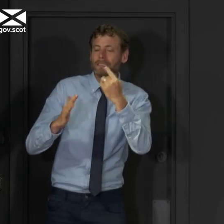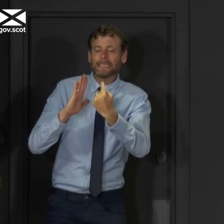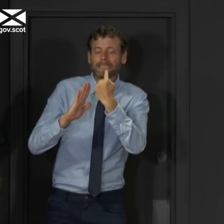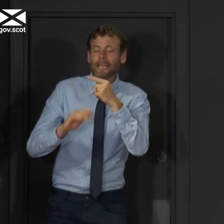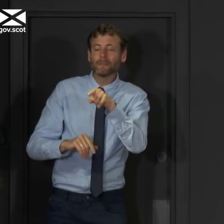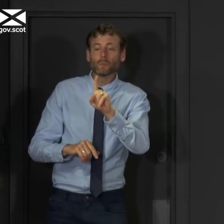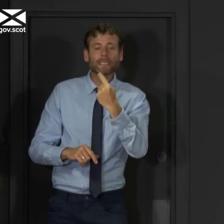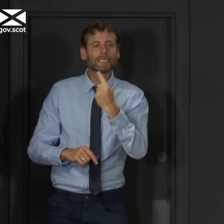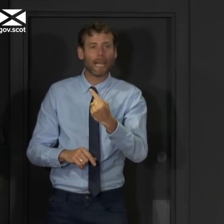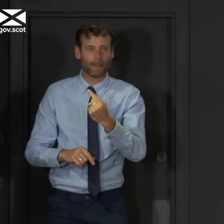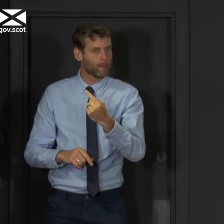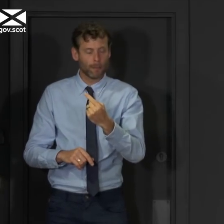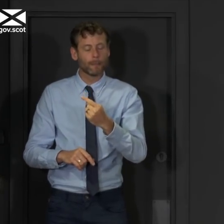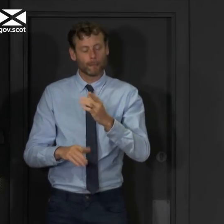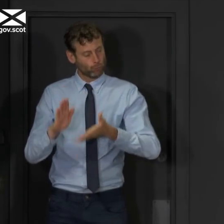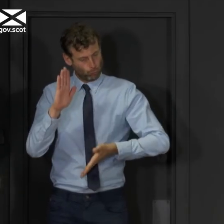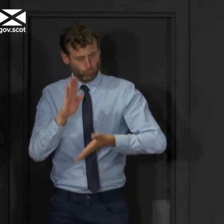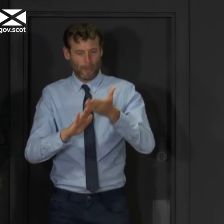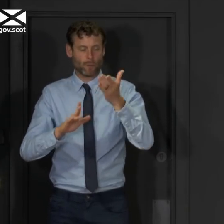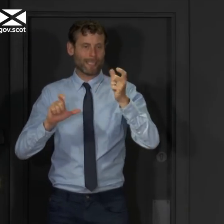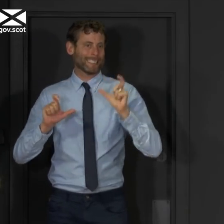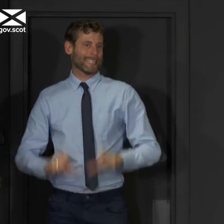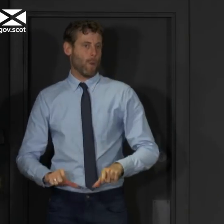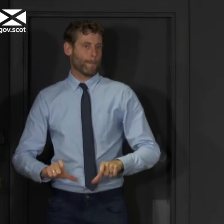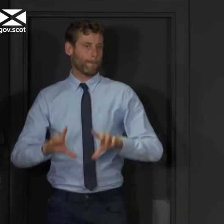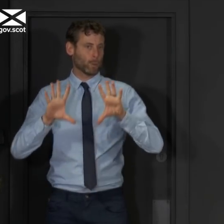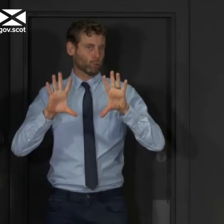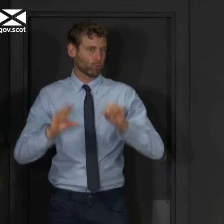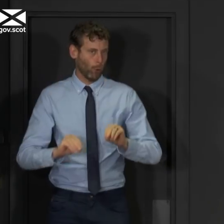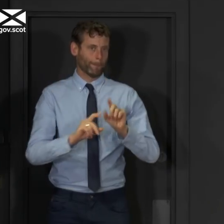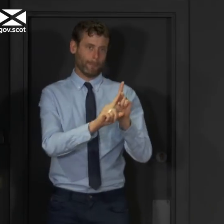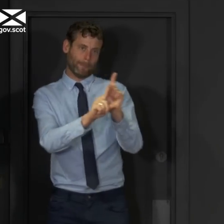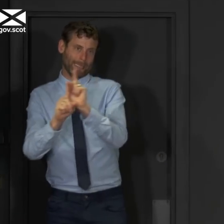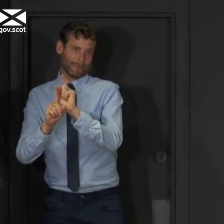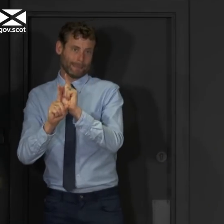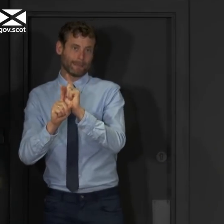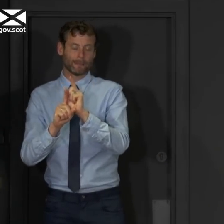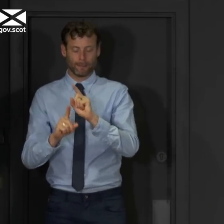you feel better. Start self-isolating immediately that you experience these symptoms, and ask